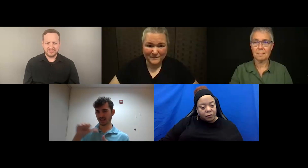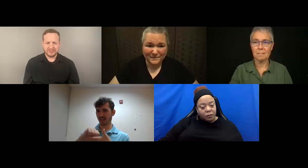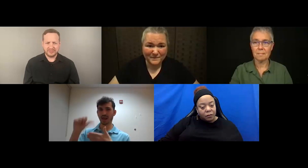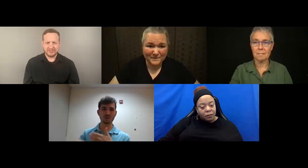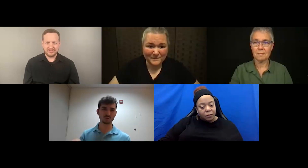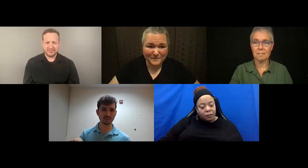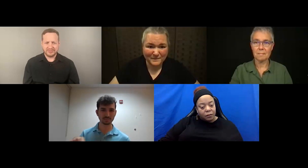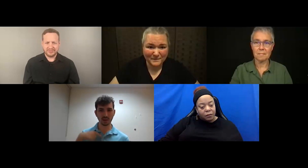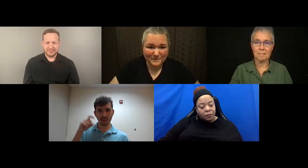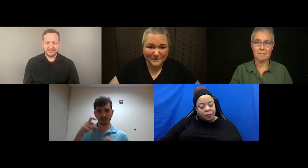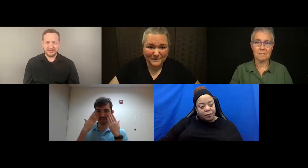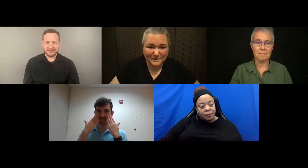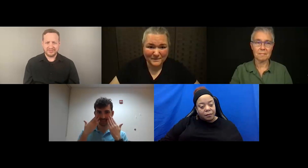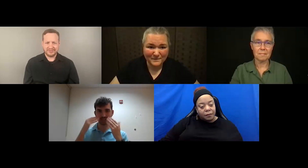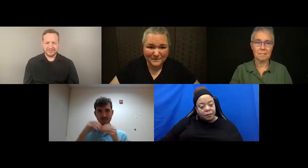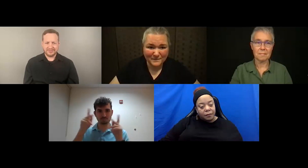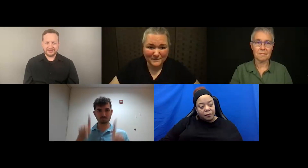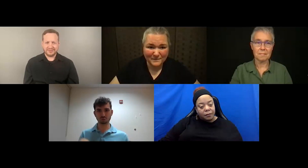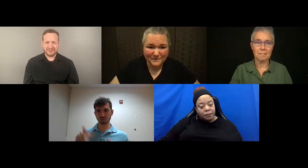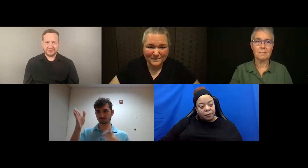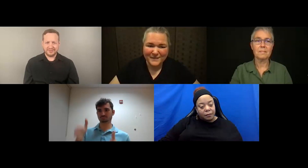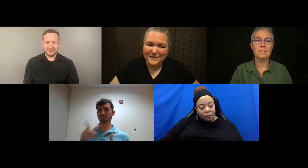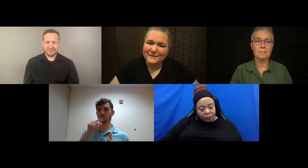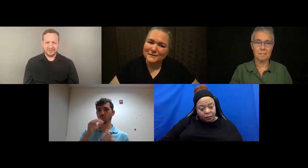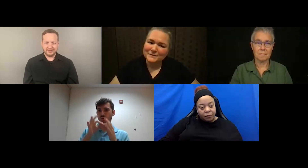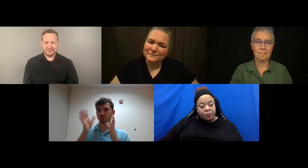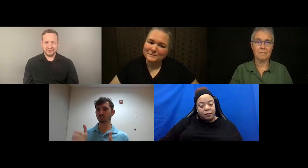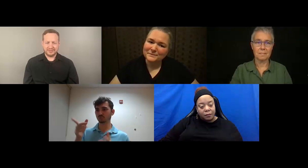How do you trust any algorithm? You see the interpreter with your own eyes,